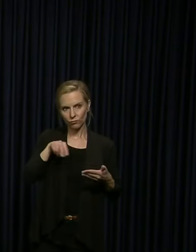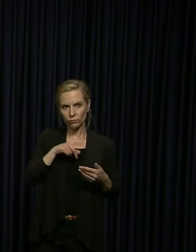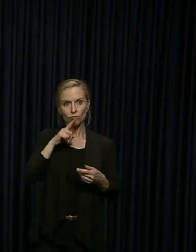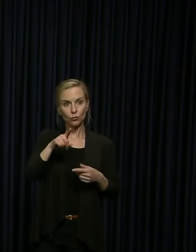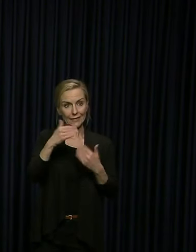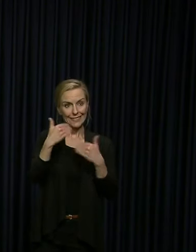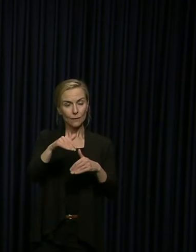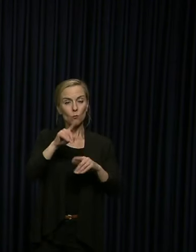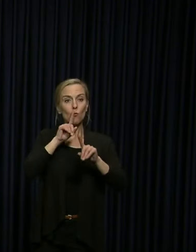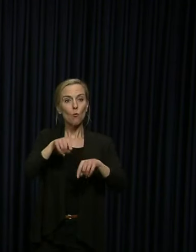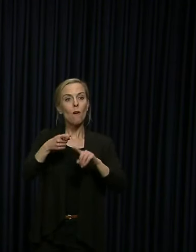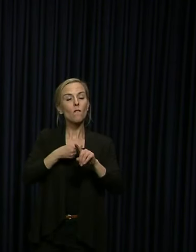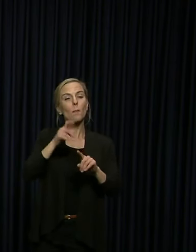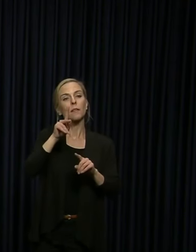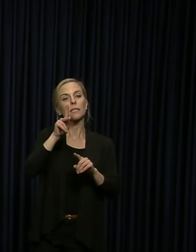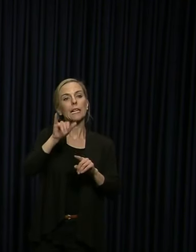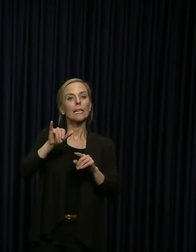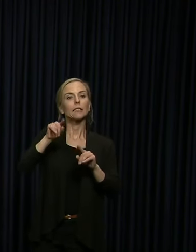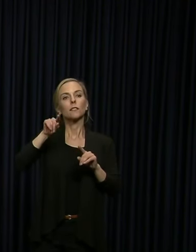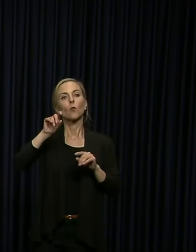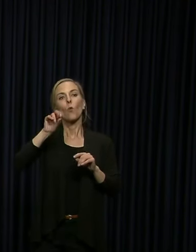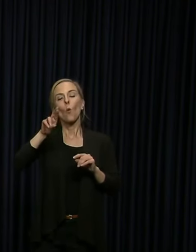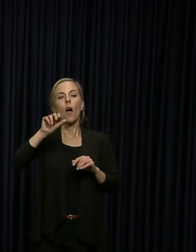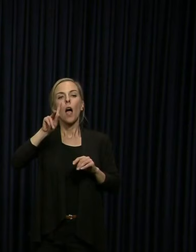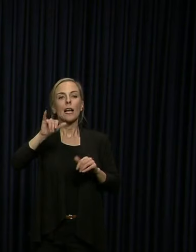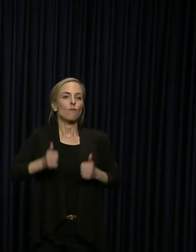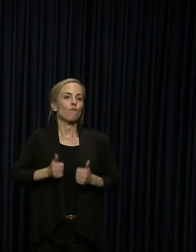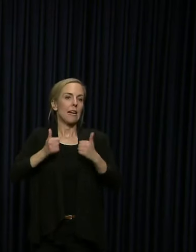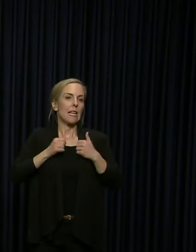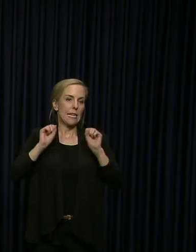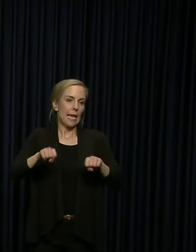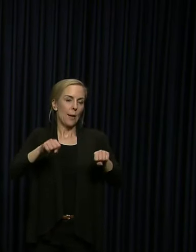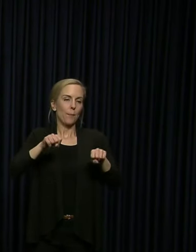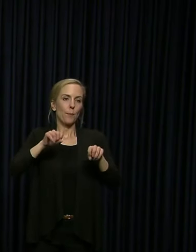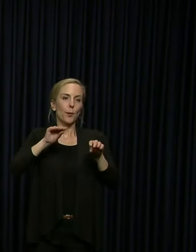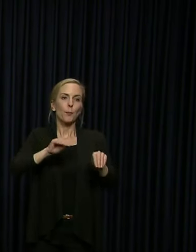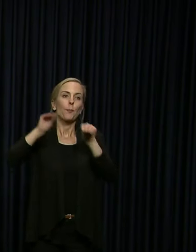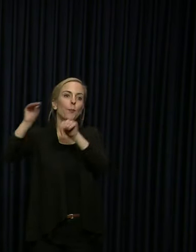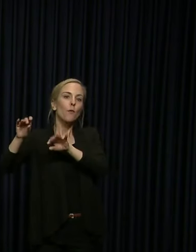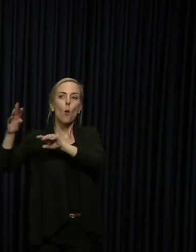REALIZE IT IS. I'M WONDERING ABOUT YOUR CONSTANTLY STRUGGLE IN THE NUMBERS YOU GUYS ARE GETTING